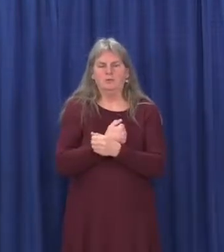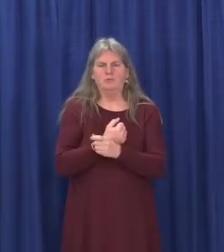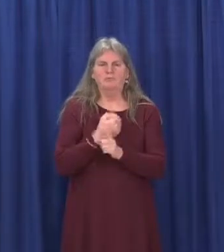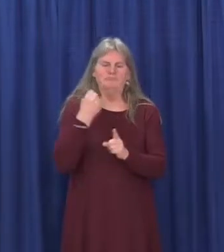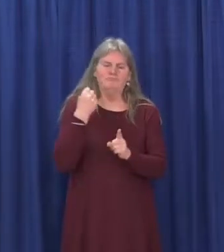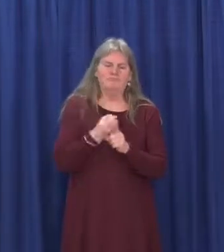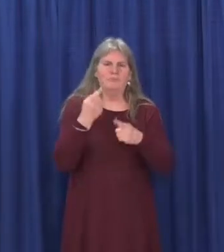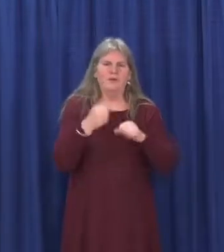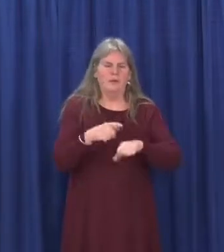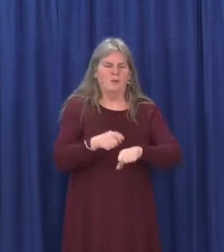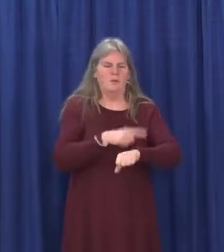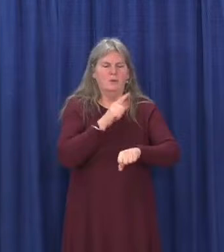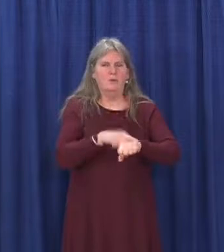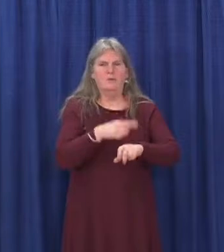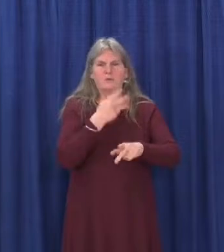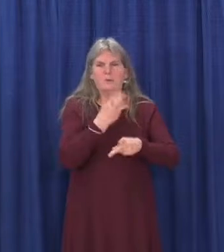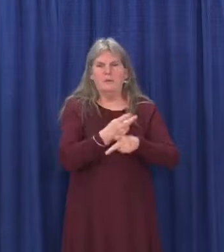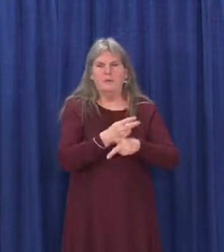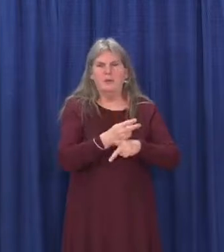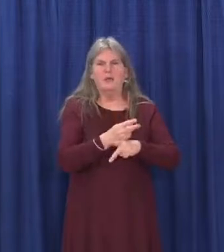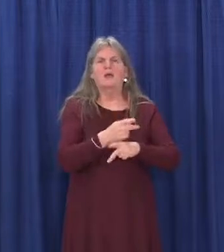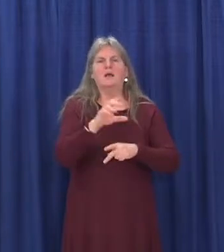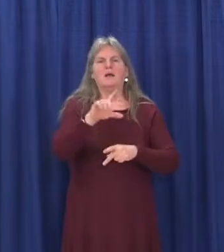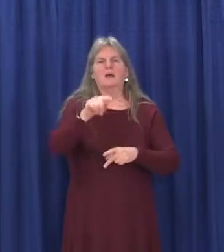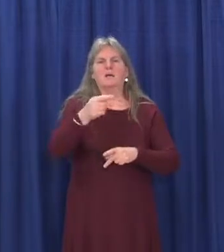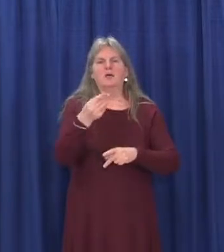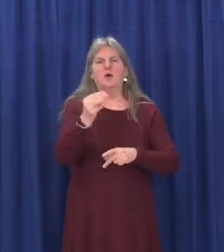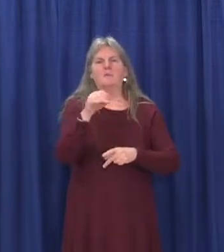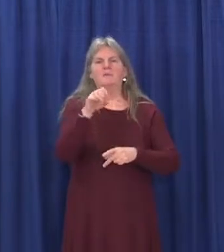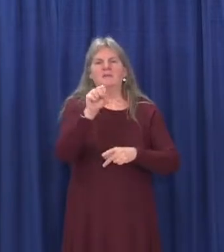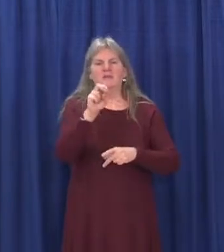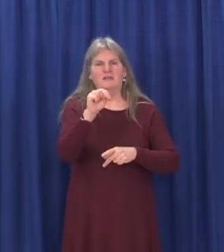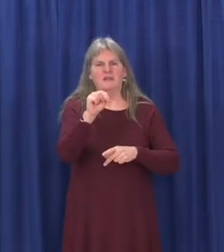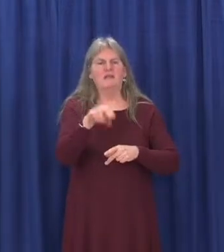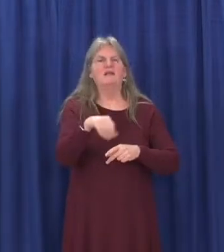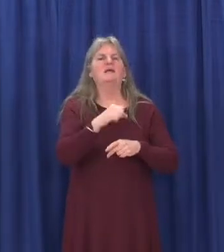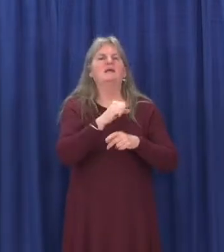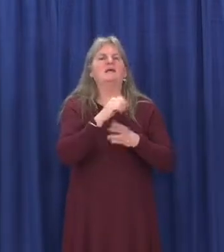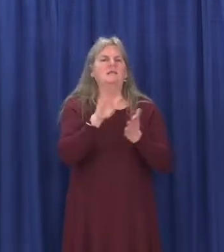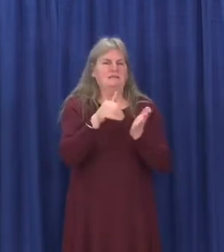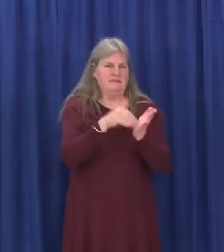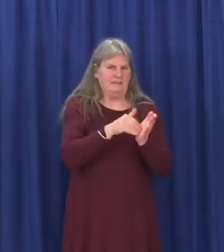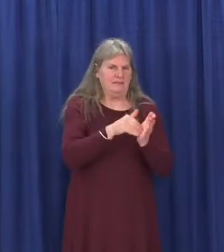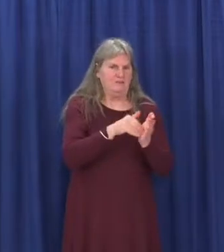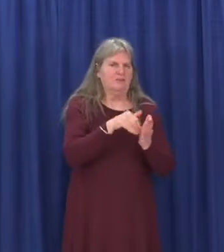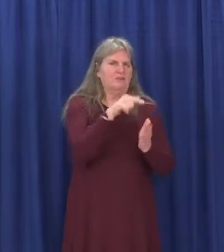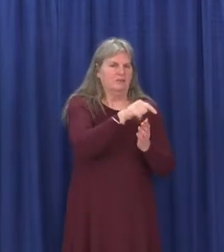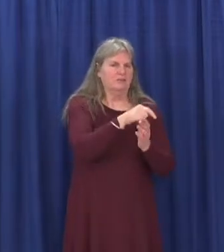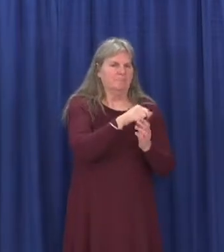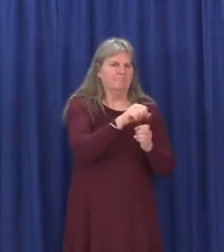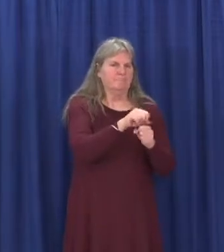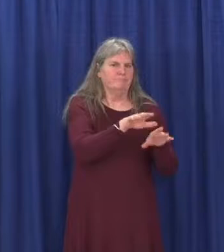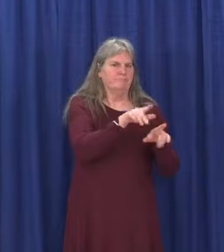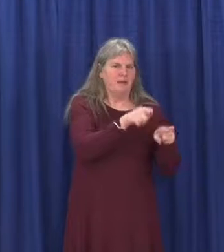Long Term Care Centre. And outbreak measures have been extended in one house at Whistle Bend Place,